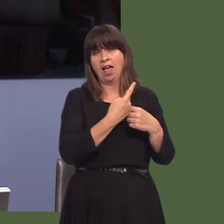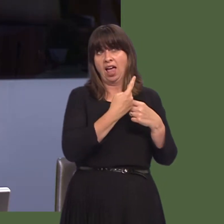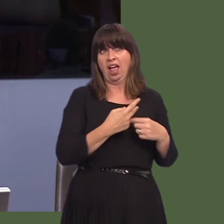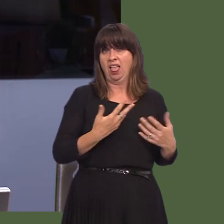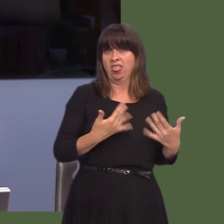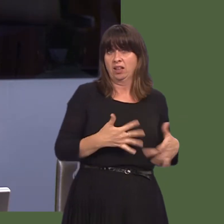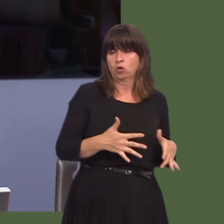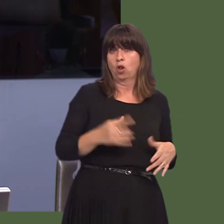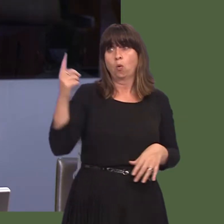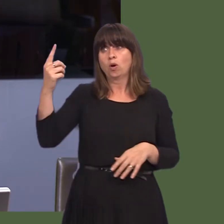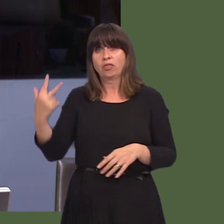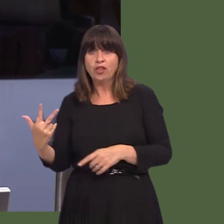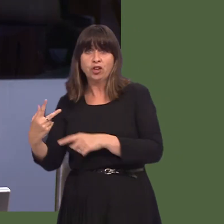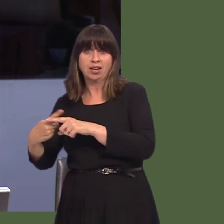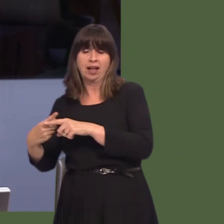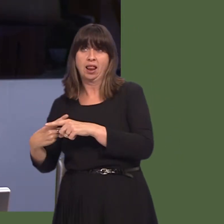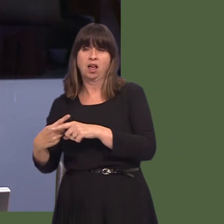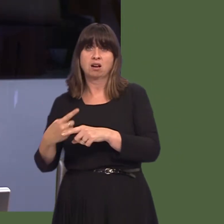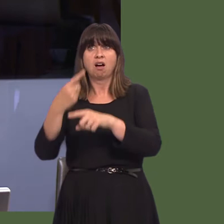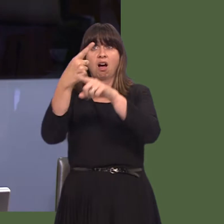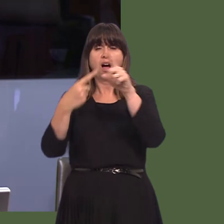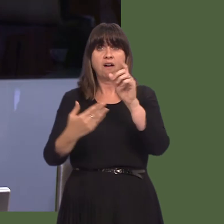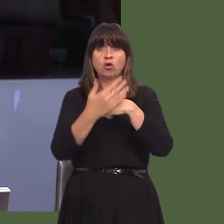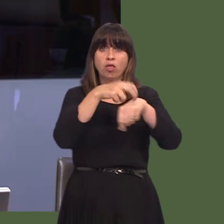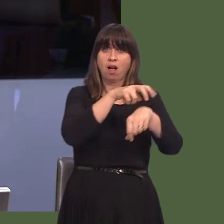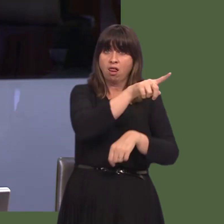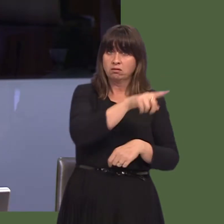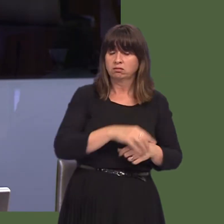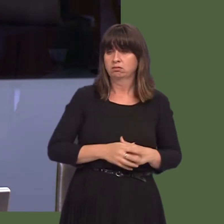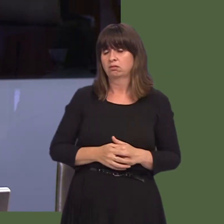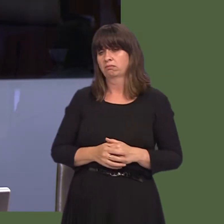to over a third in England, and nearly half in Northern Ireland.